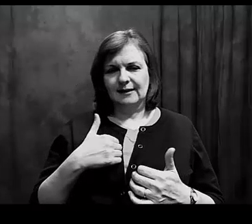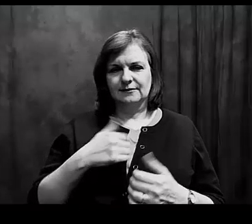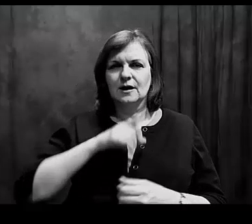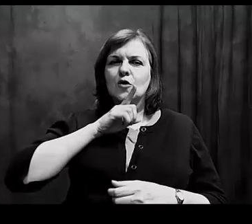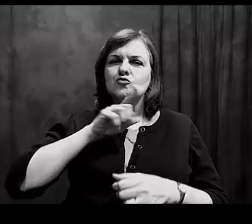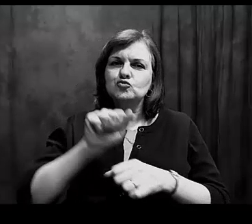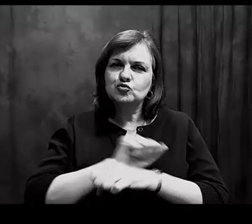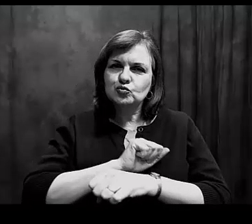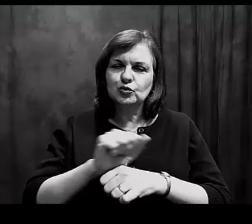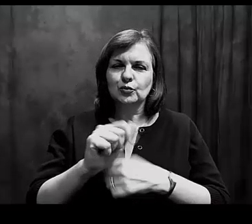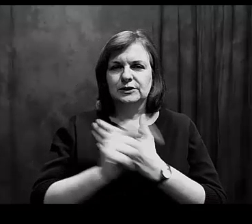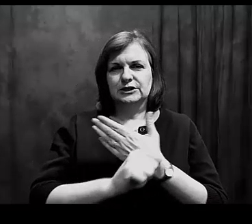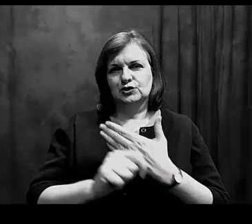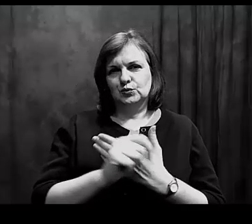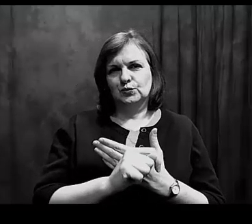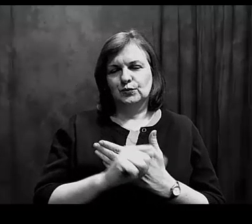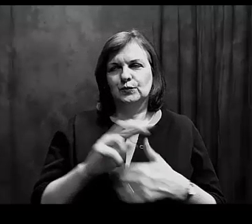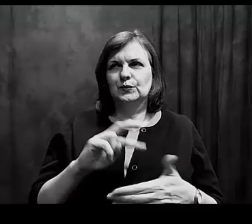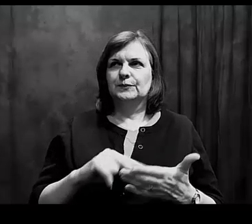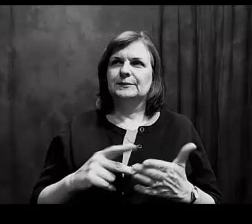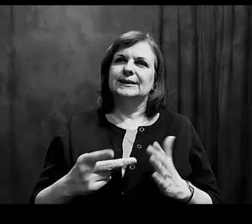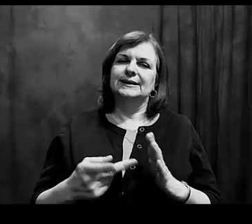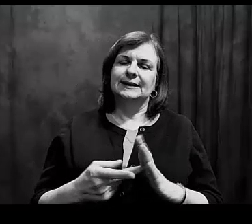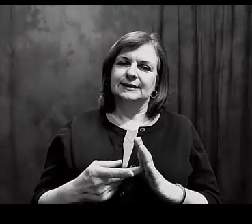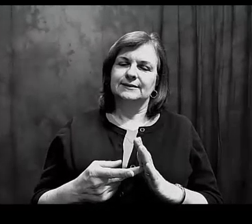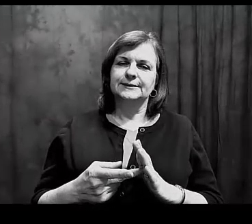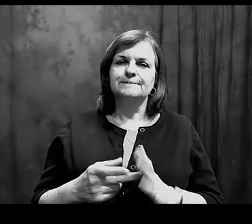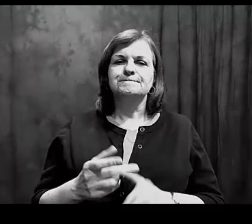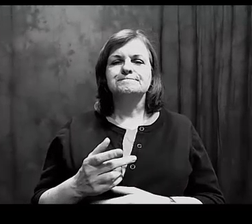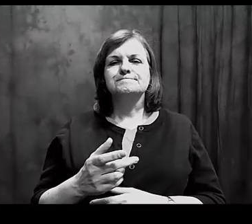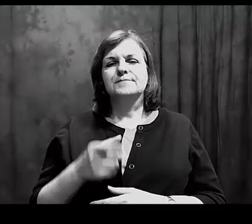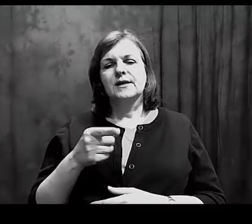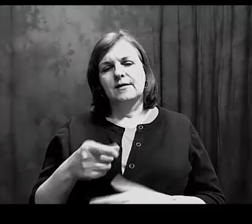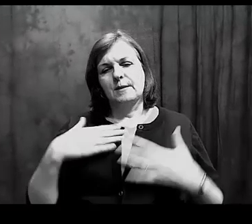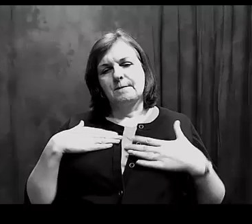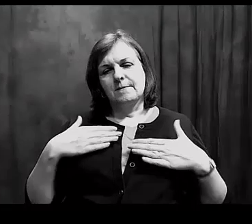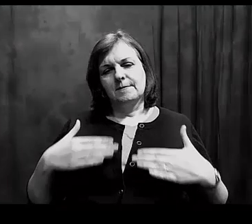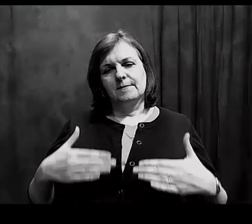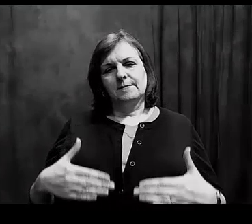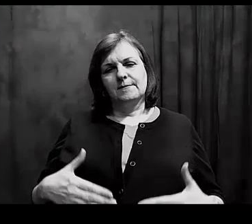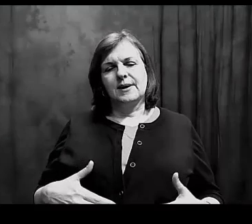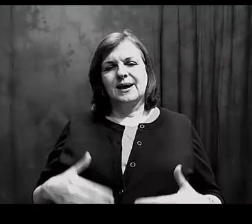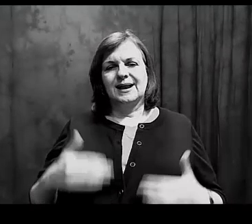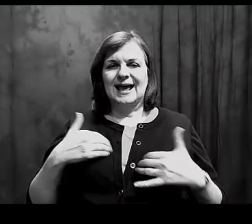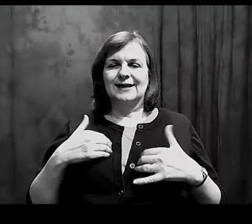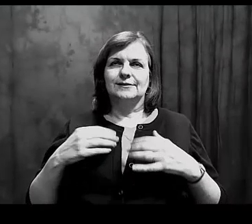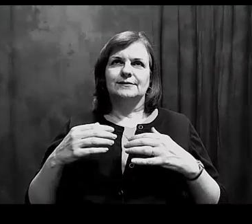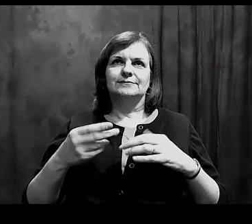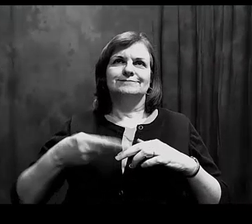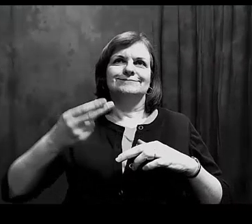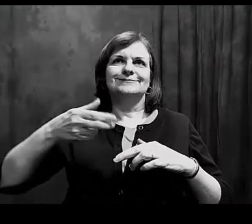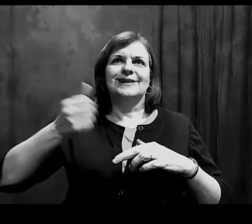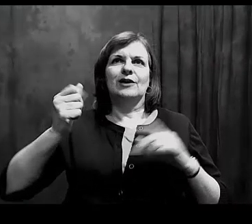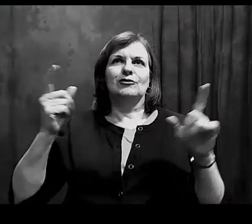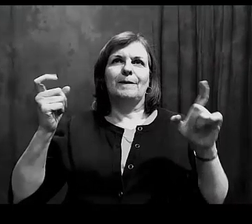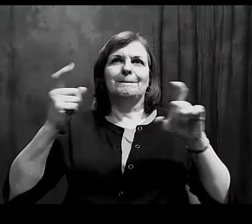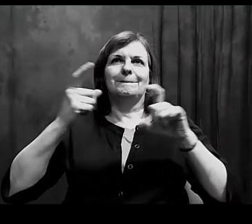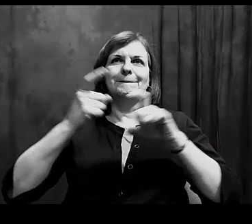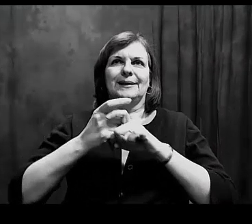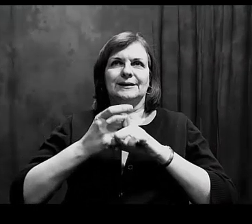how it's divided out so its symmetry that radial or bilateral that I mentioned to you